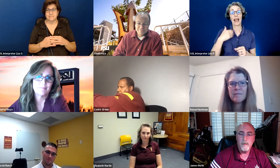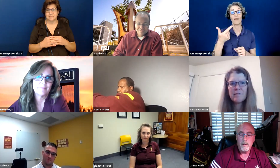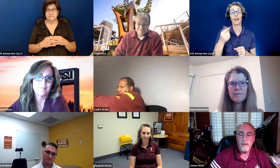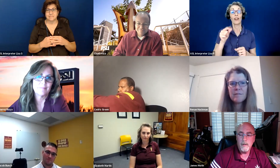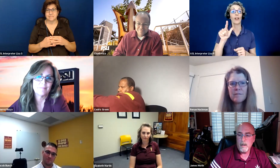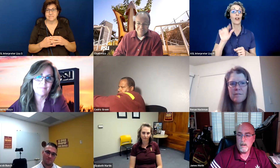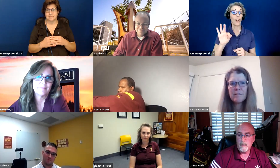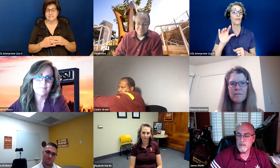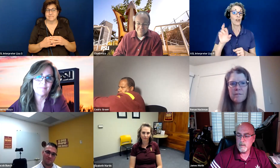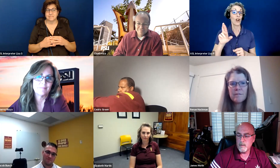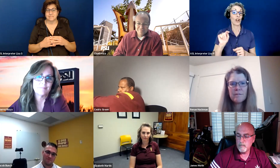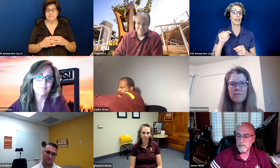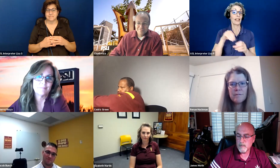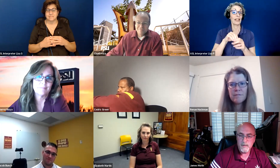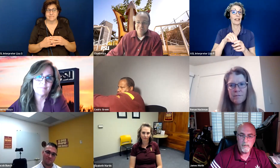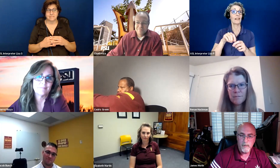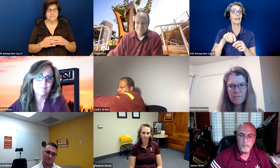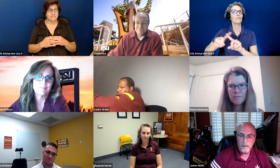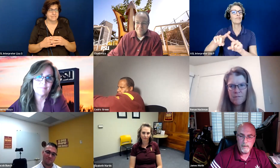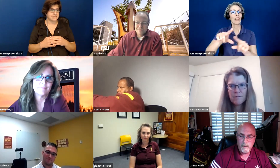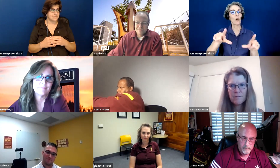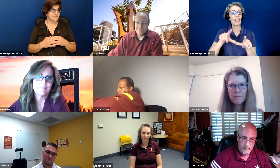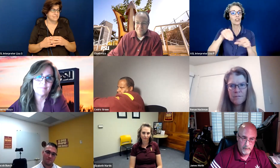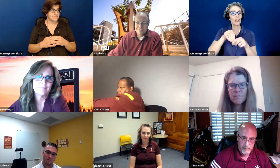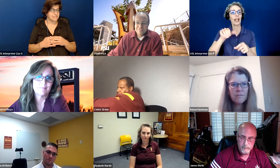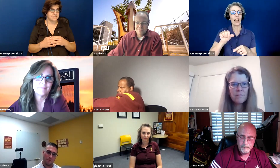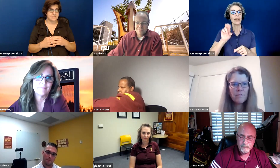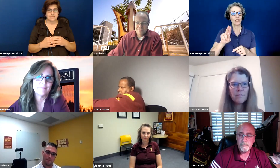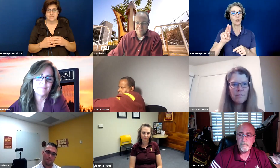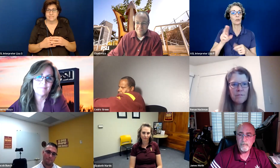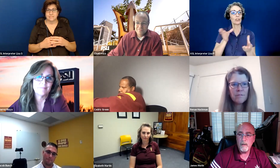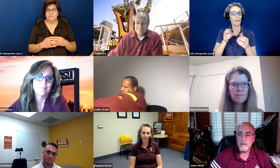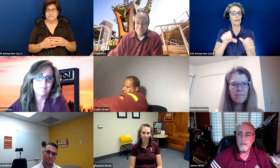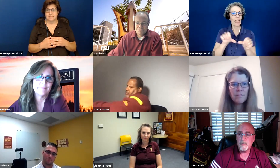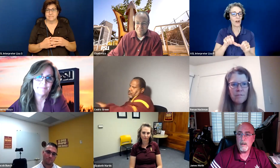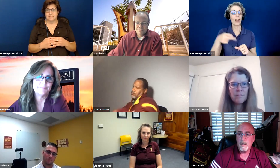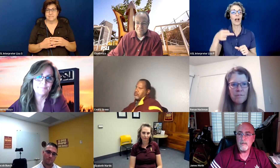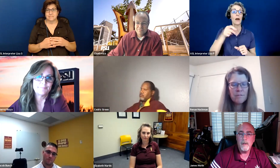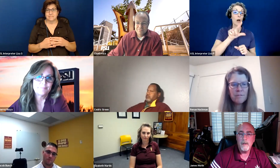of the ASU service area, (mumbles) downtown as well as West.